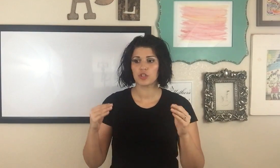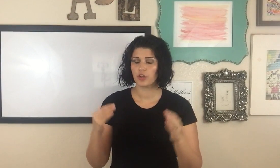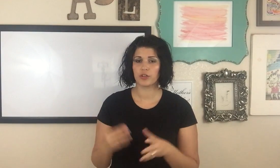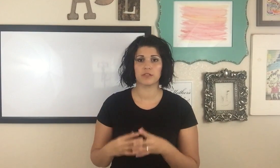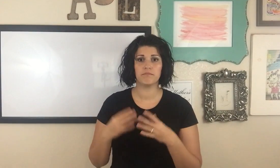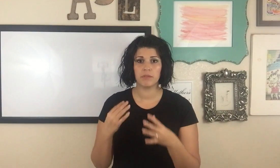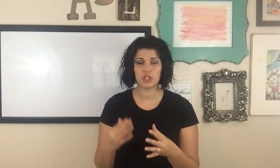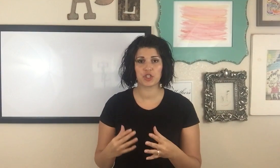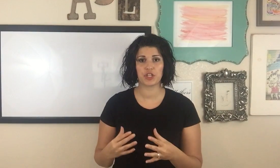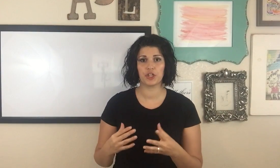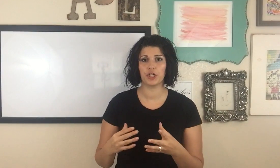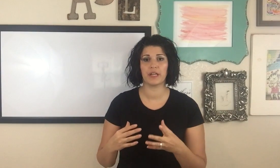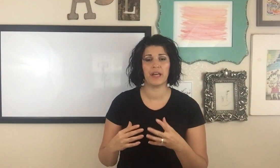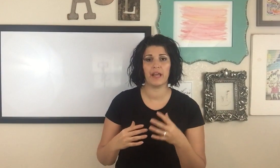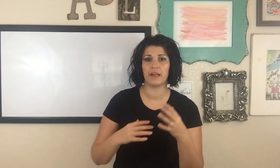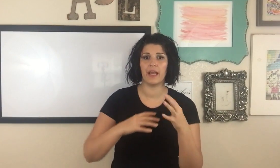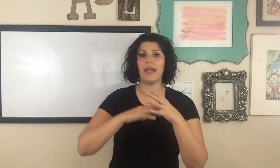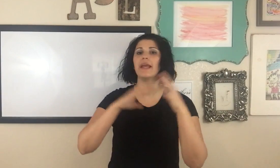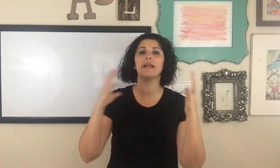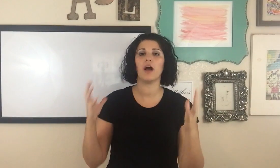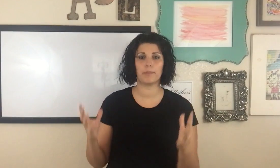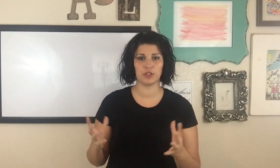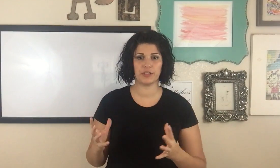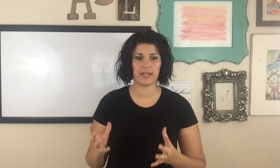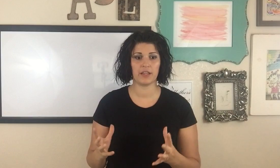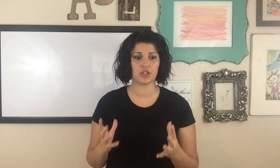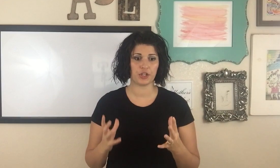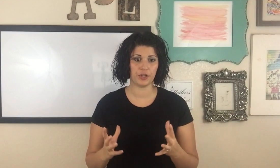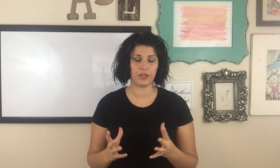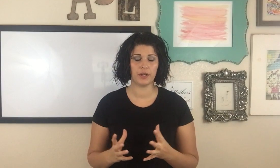just learned as much as she could and any opportunity that she could.